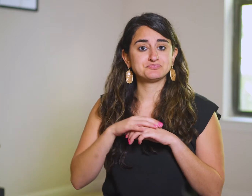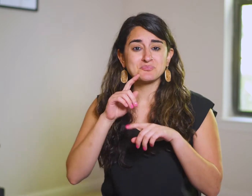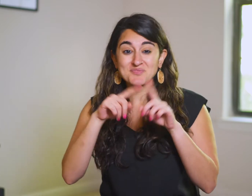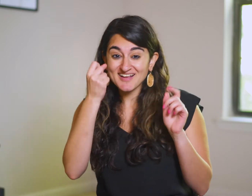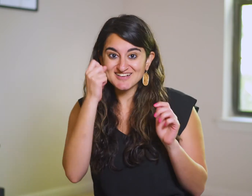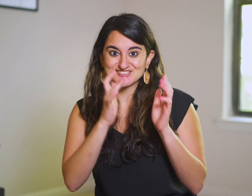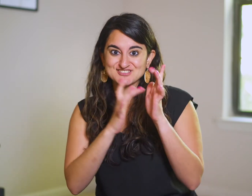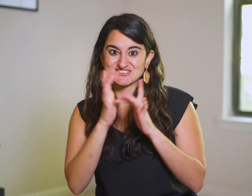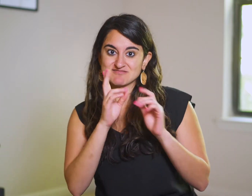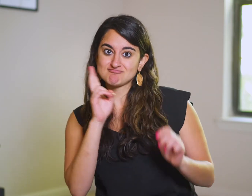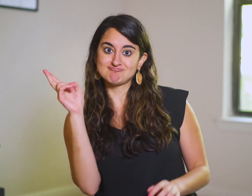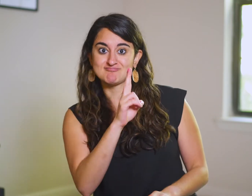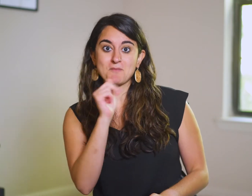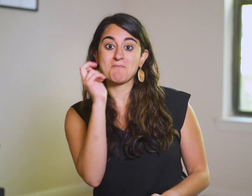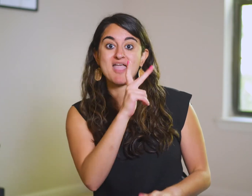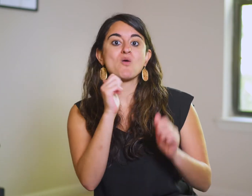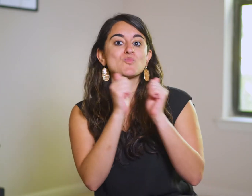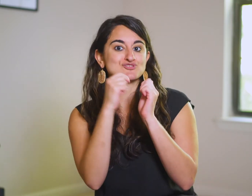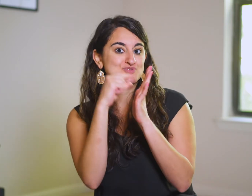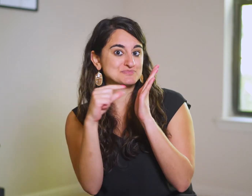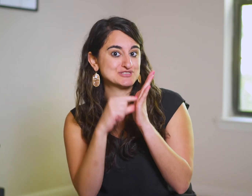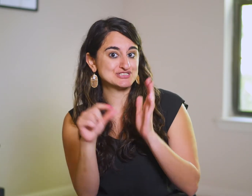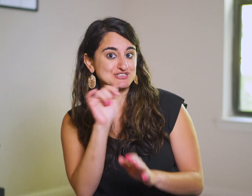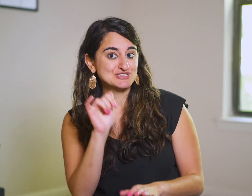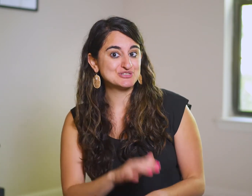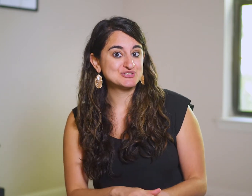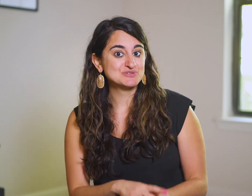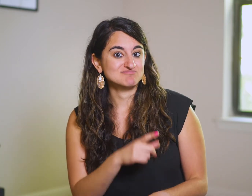But Jesus fights with scripture too,